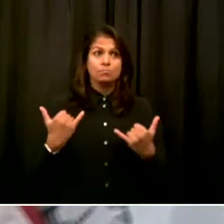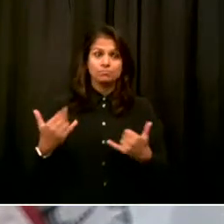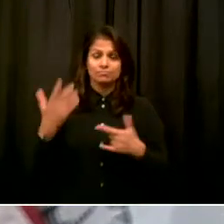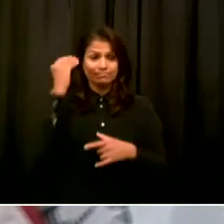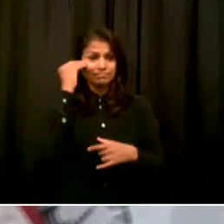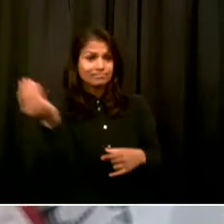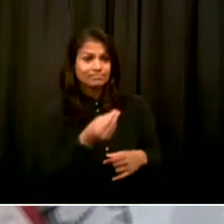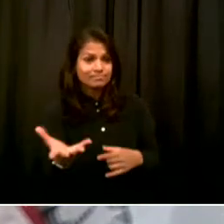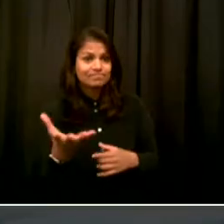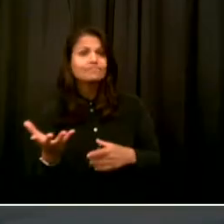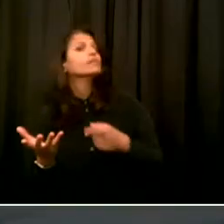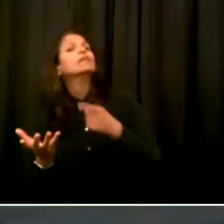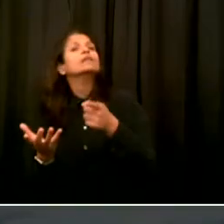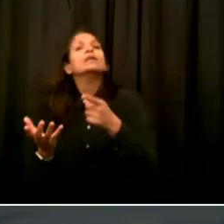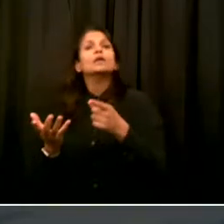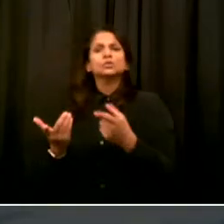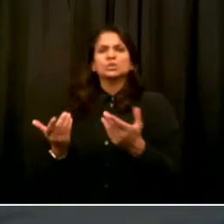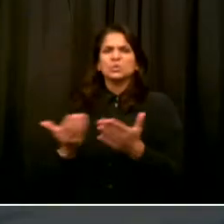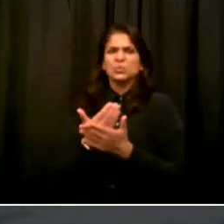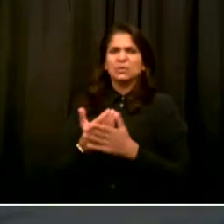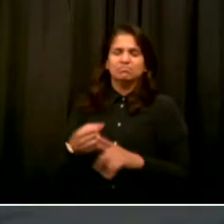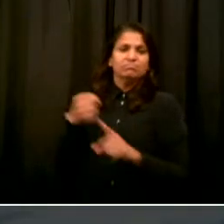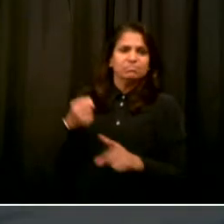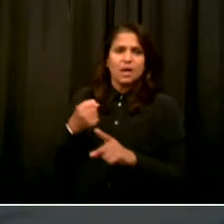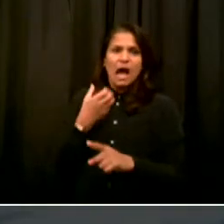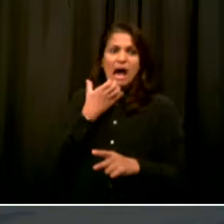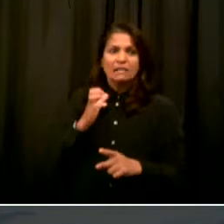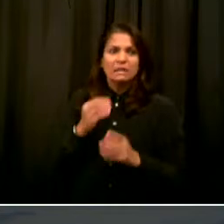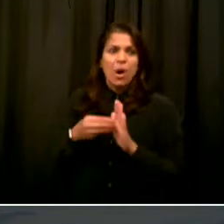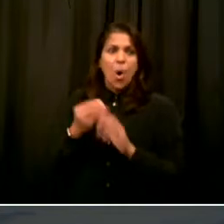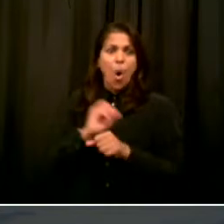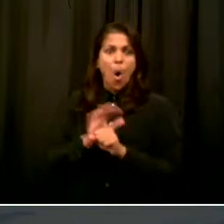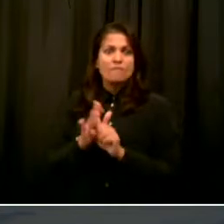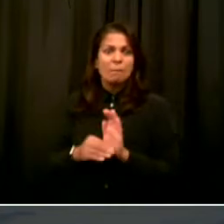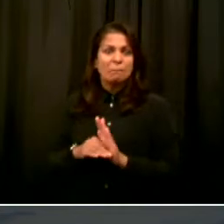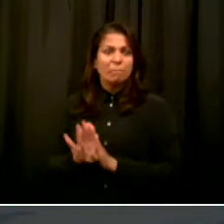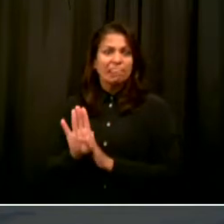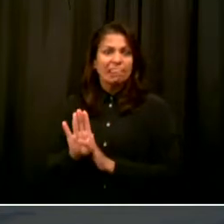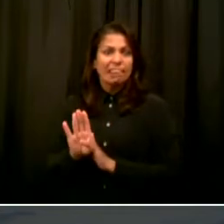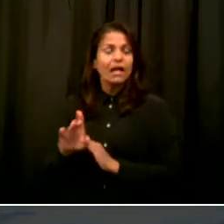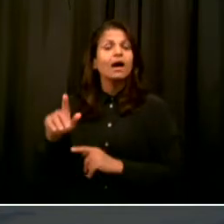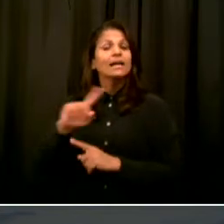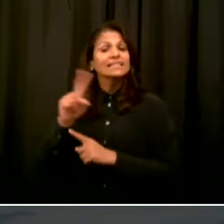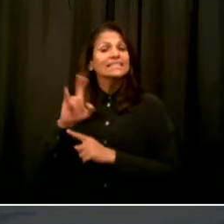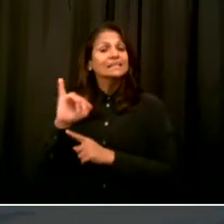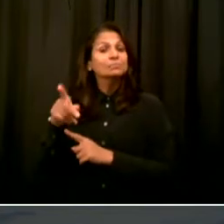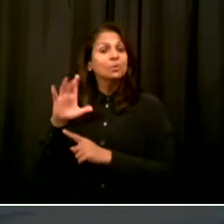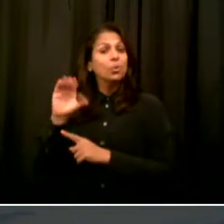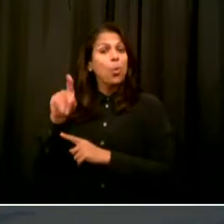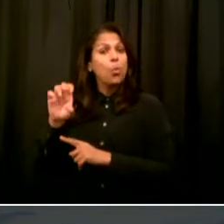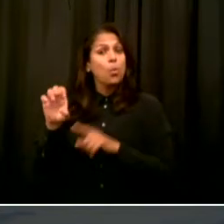SMALLER AREA AND D NOT T PARTRT BIGIGR GETRTRDEN. WE HAVE THAT